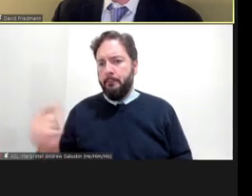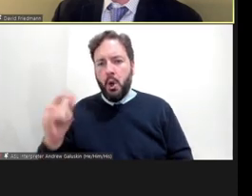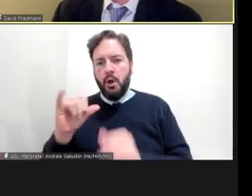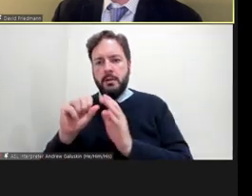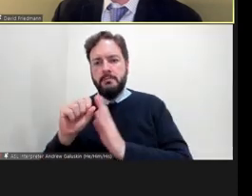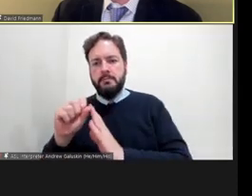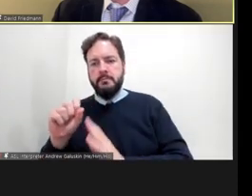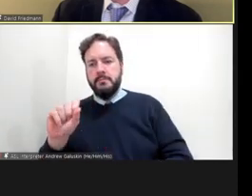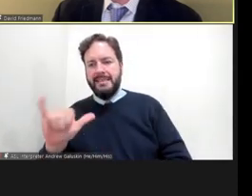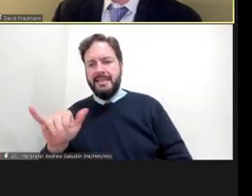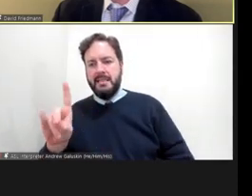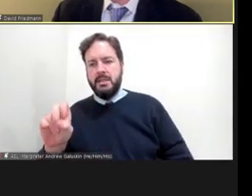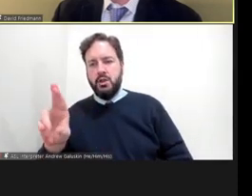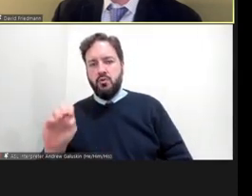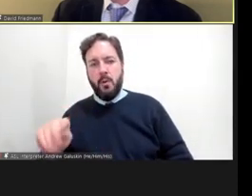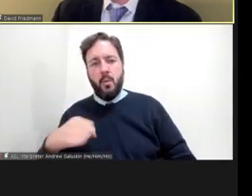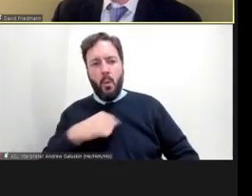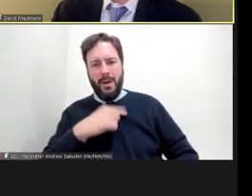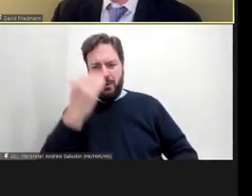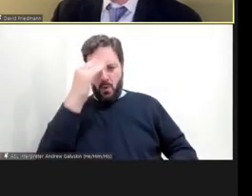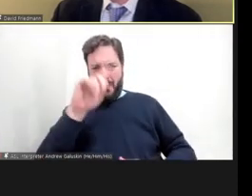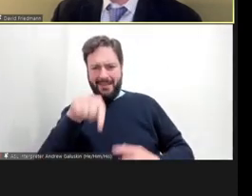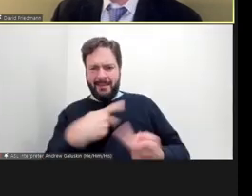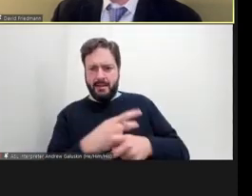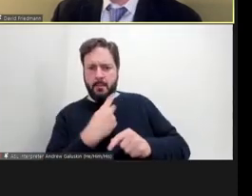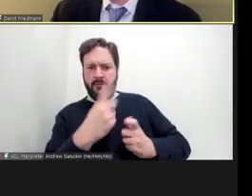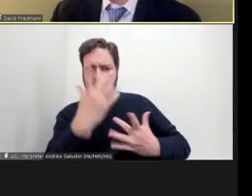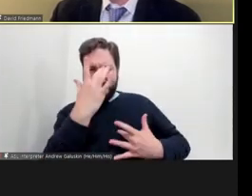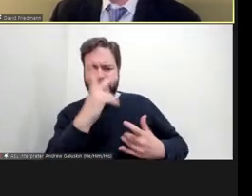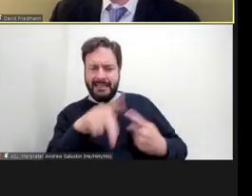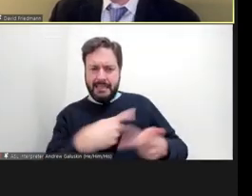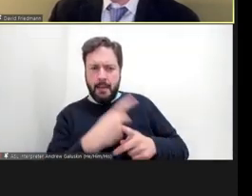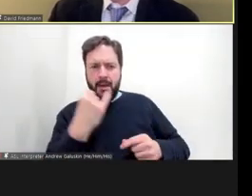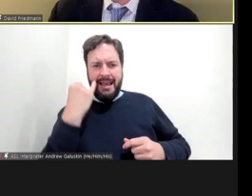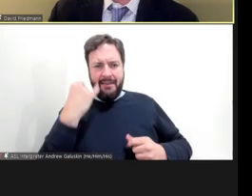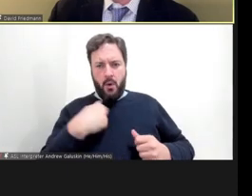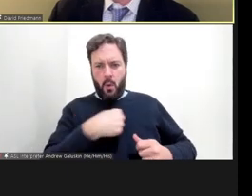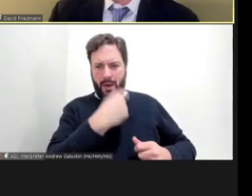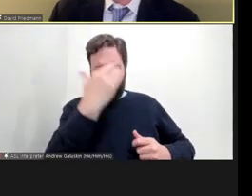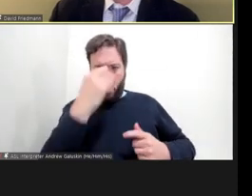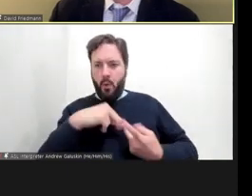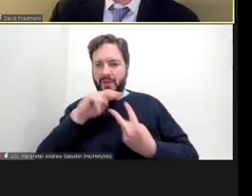disease progression or the disease type, when we know the underlying genetic explanation.